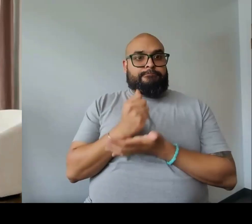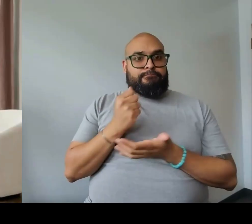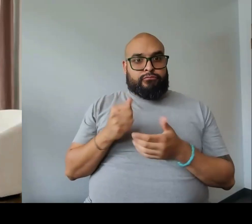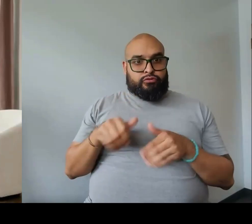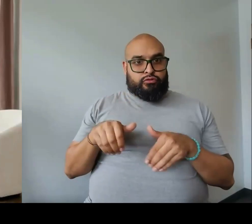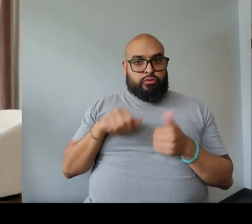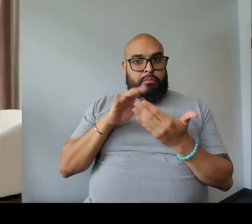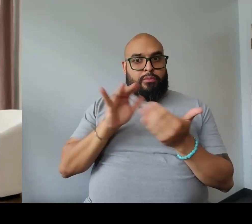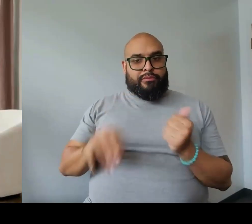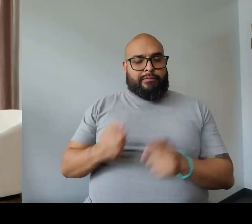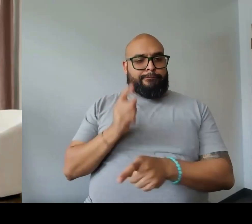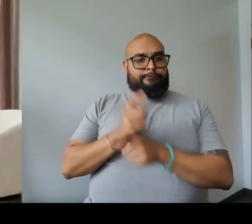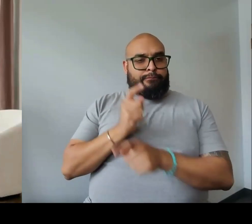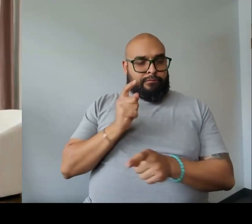So I wanted to make sure that what we were doing